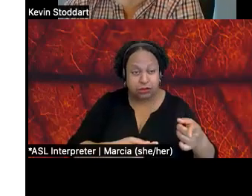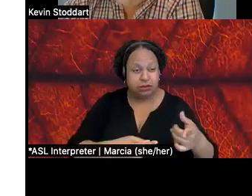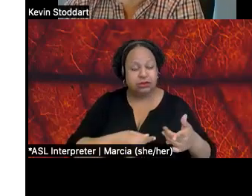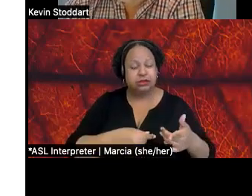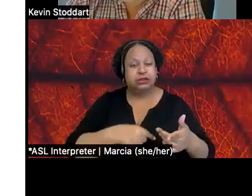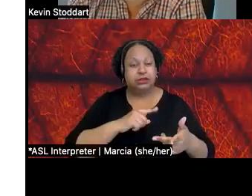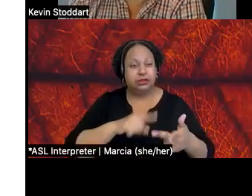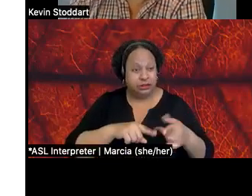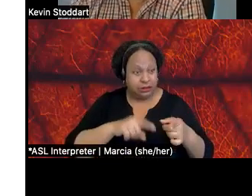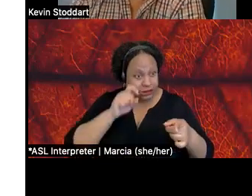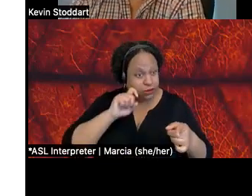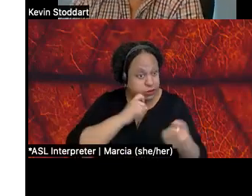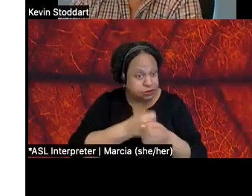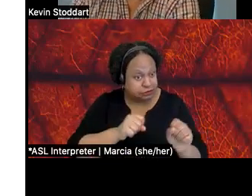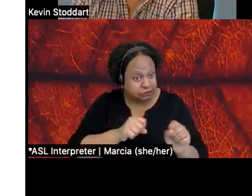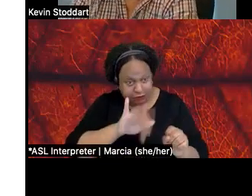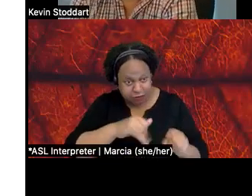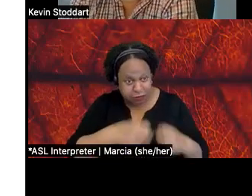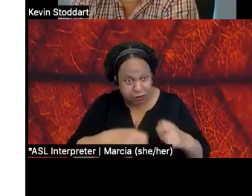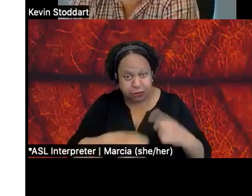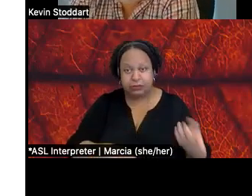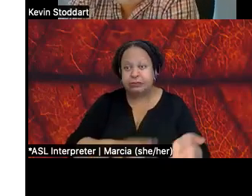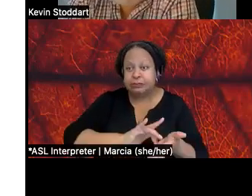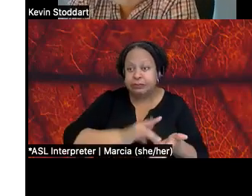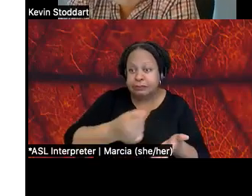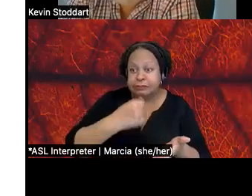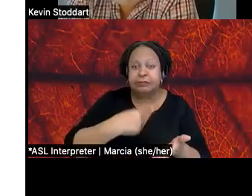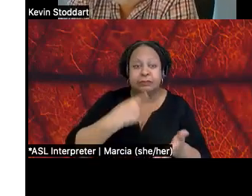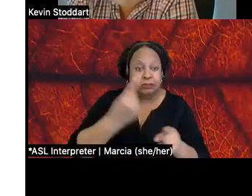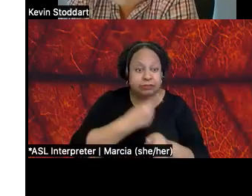Is taking their medication on a regular basis a problem?